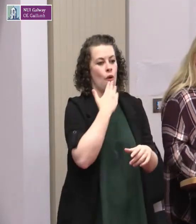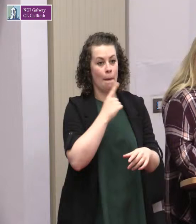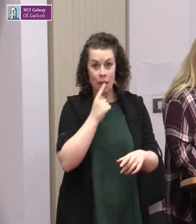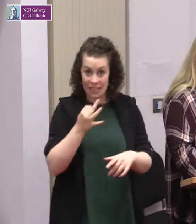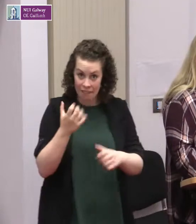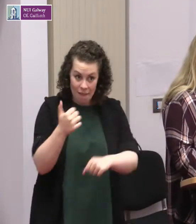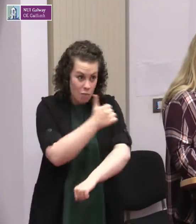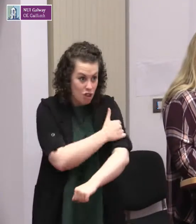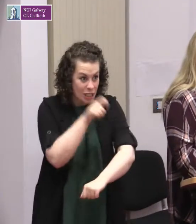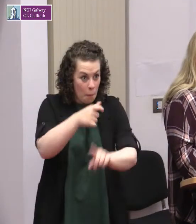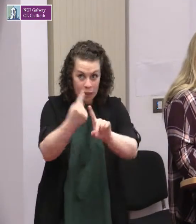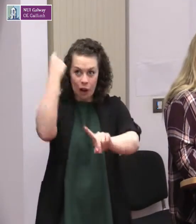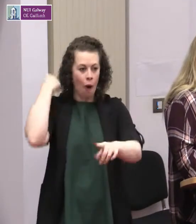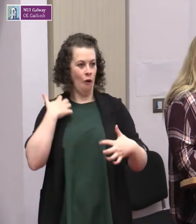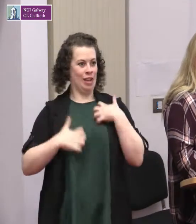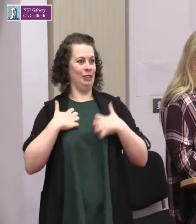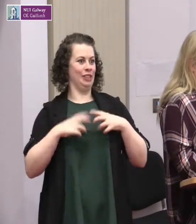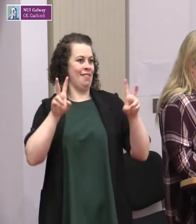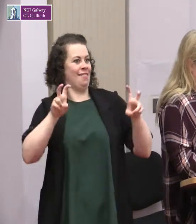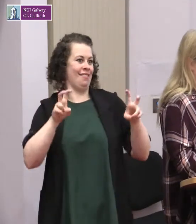family tree.